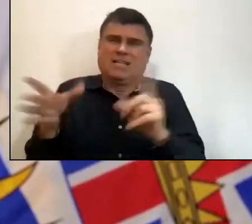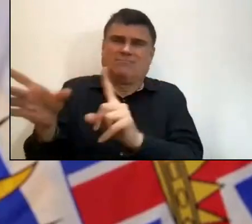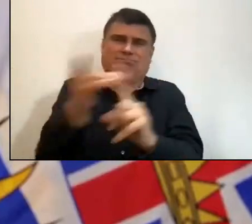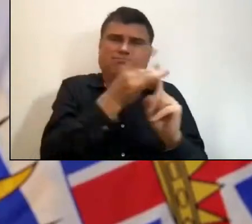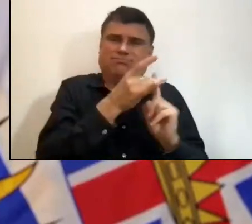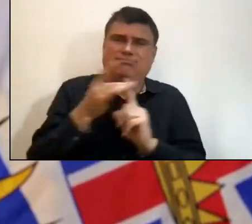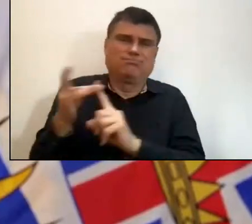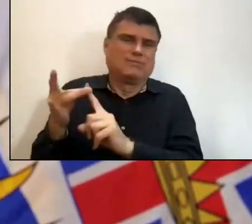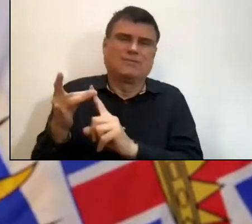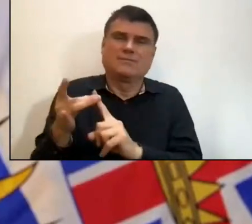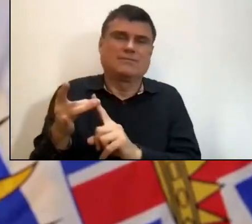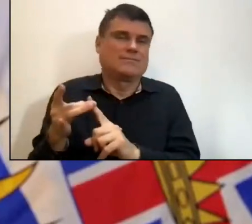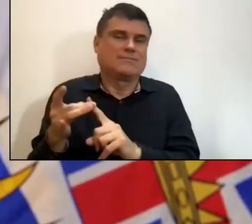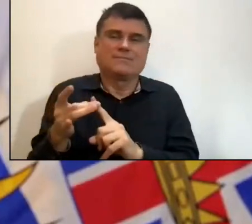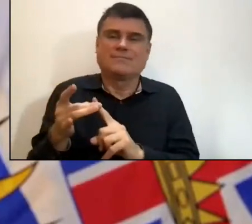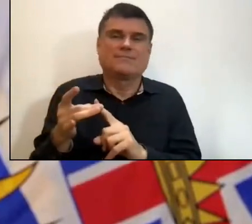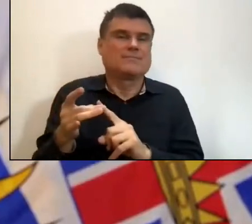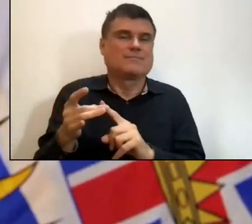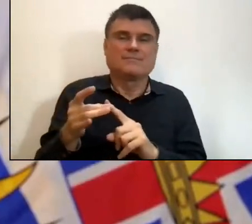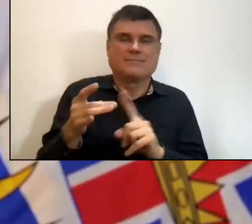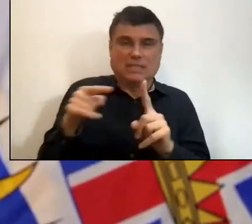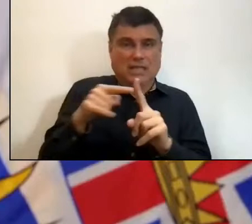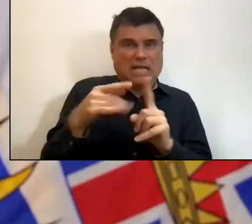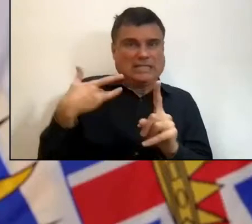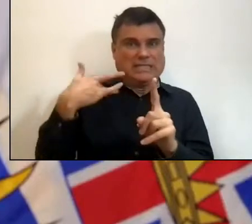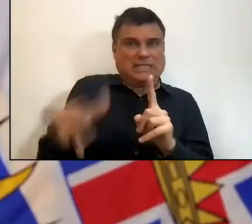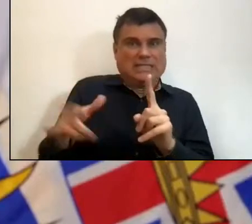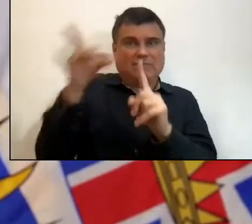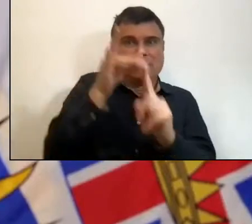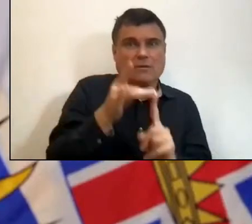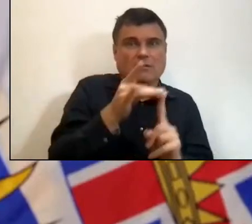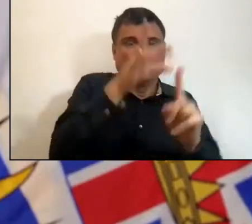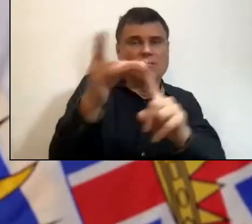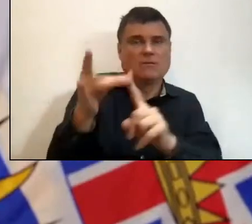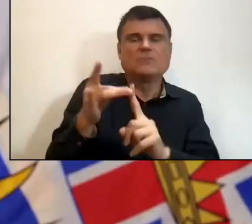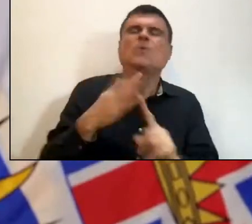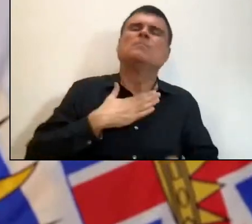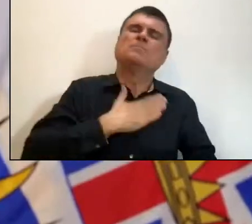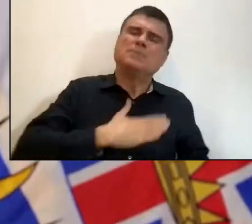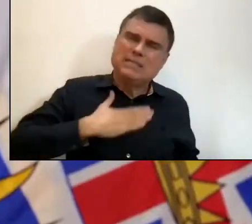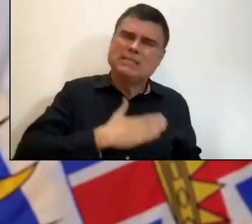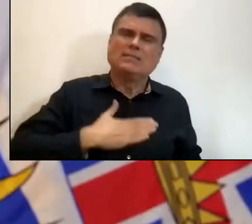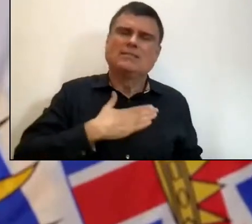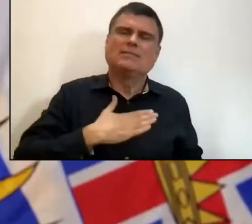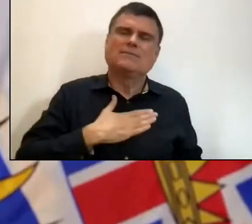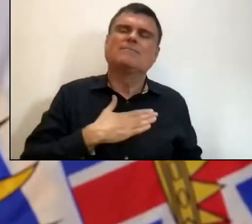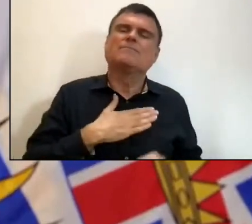rapidly in communities. So find ways to safely gather with elderly relatives whether